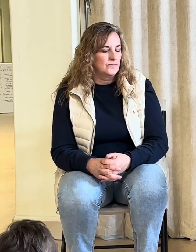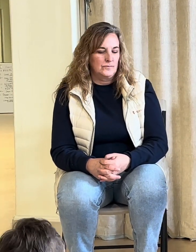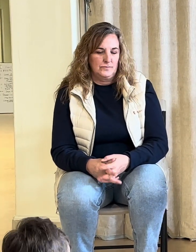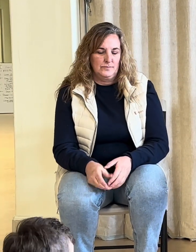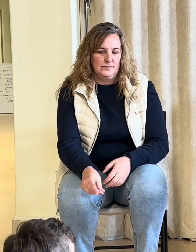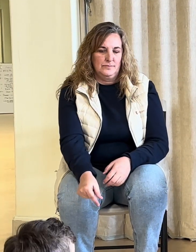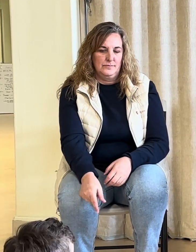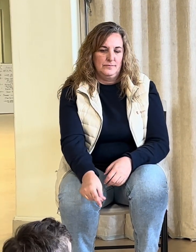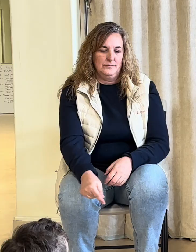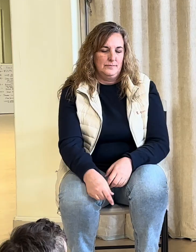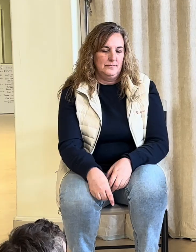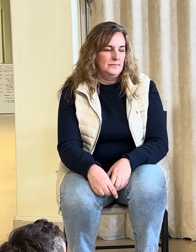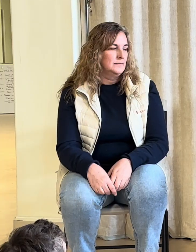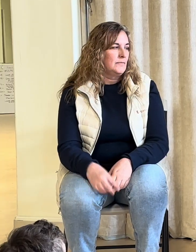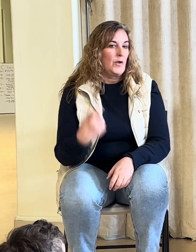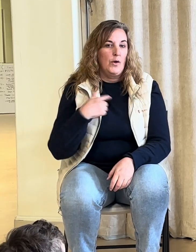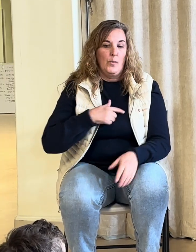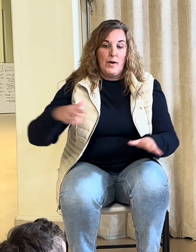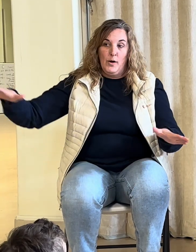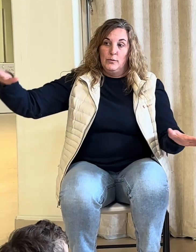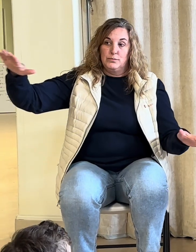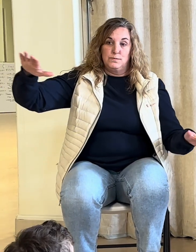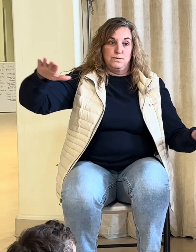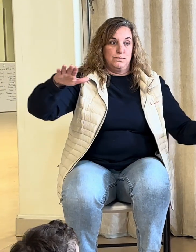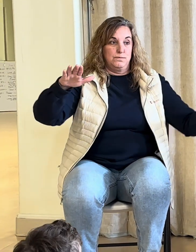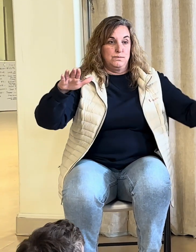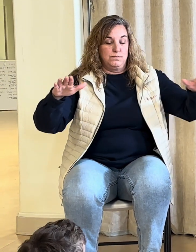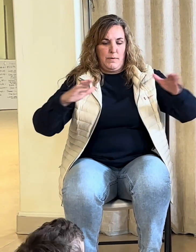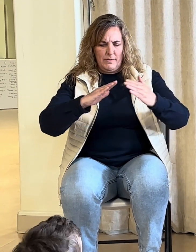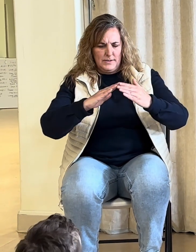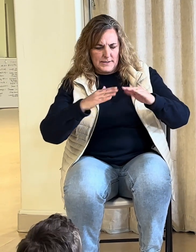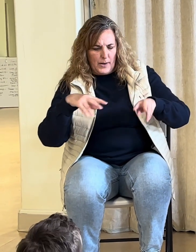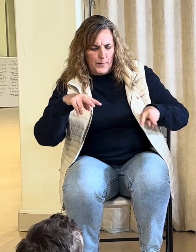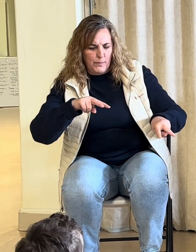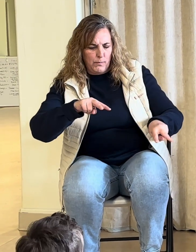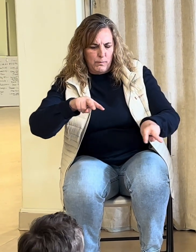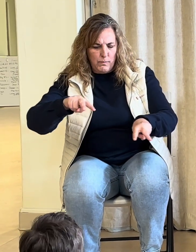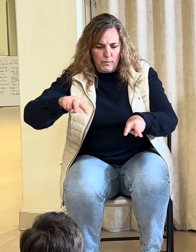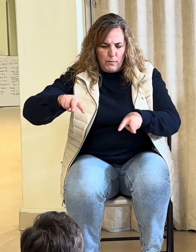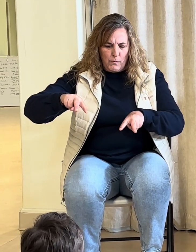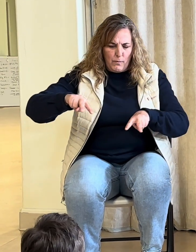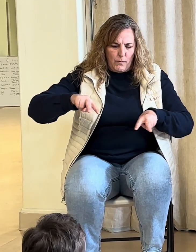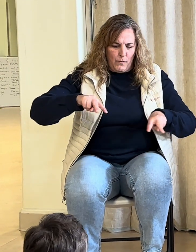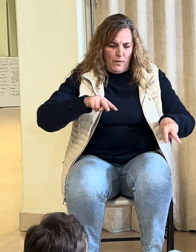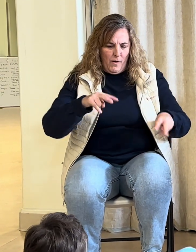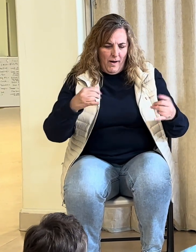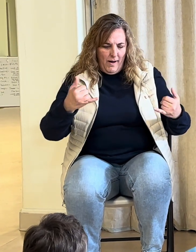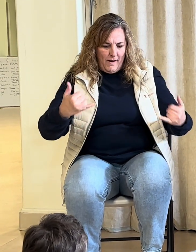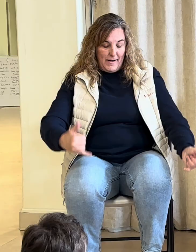We were flying over the city we've known our whole lives, but it was suddenly